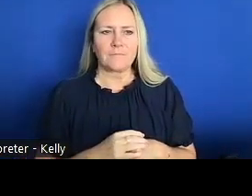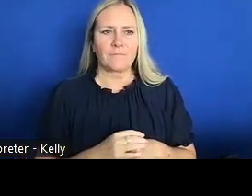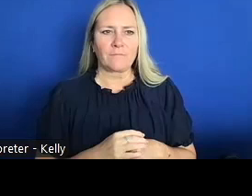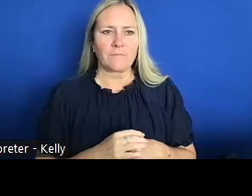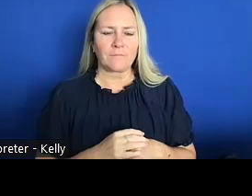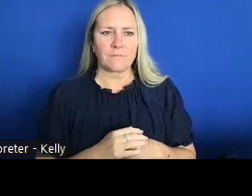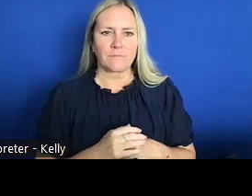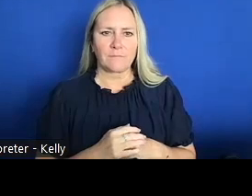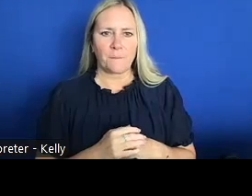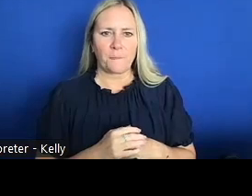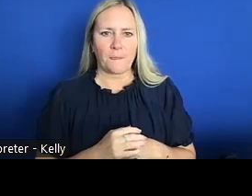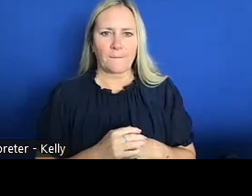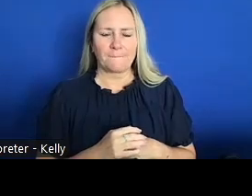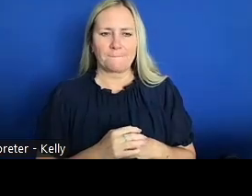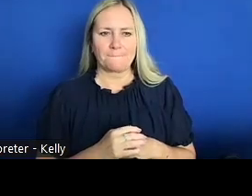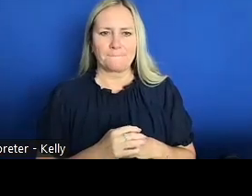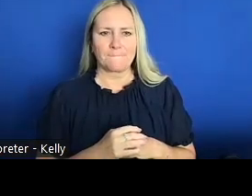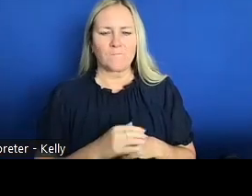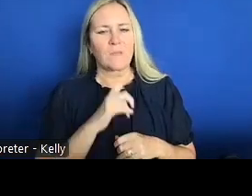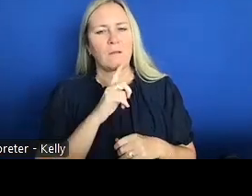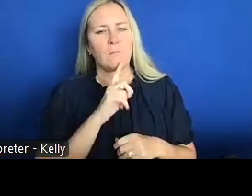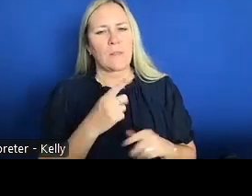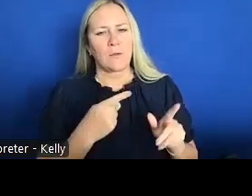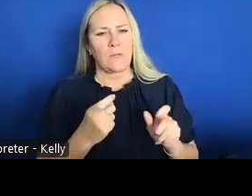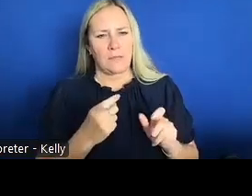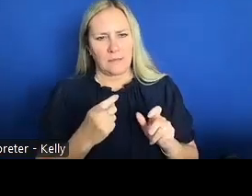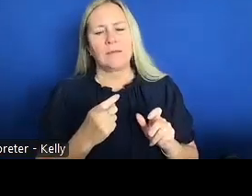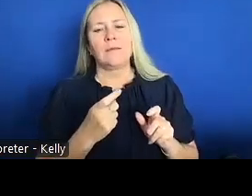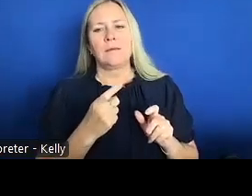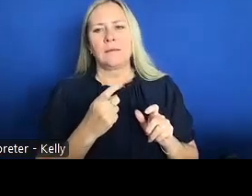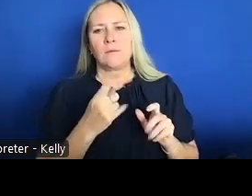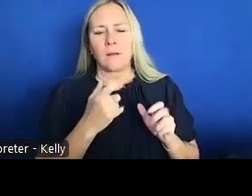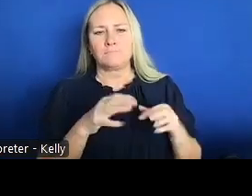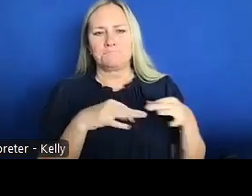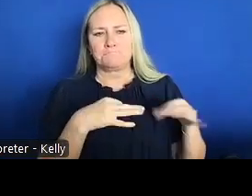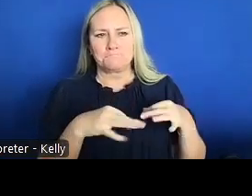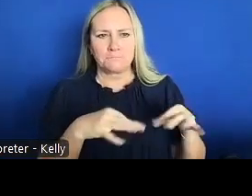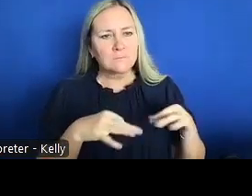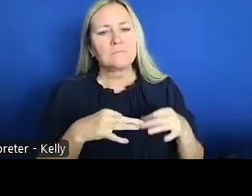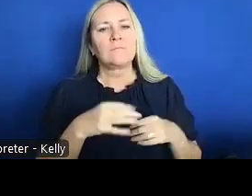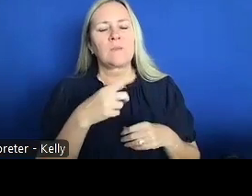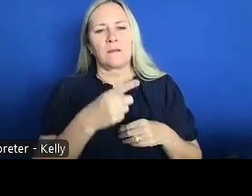so let me just very fast go through what I consider research informed practice over the